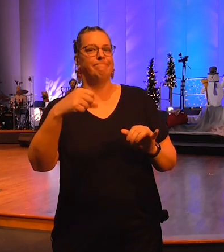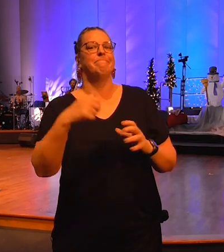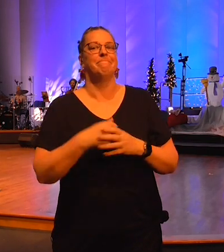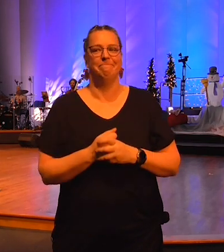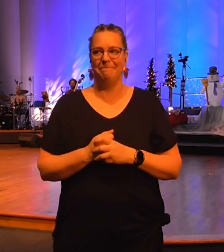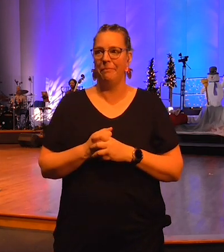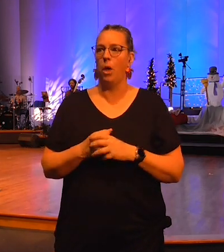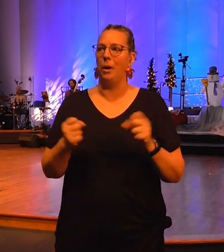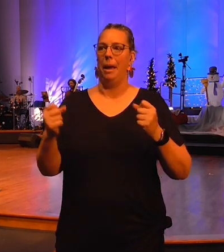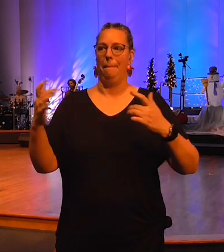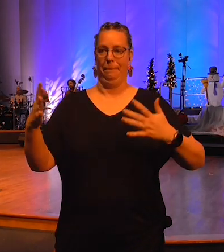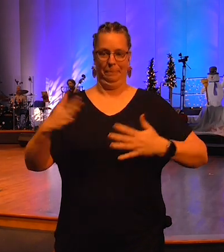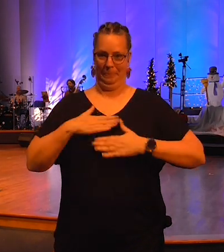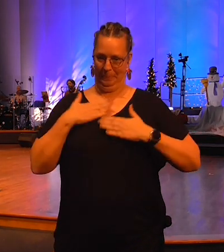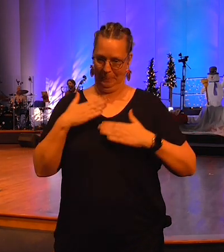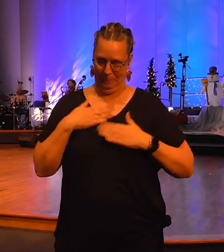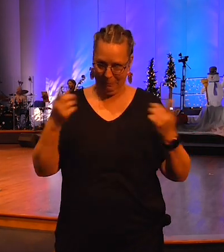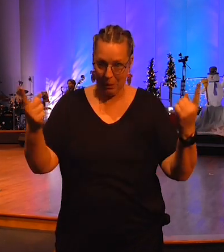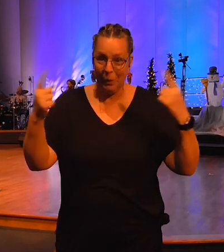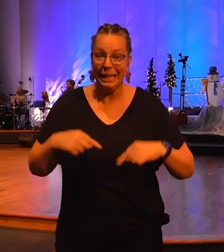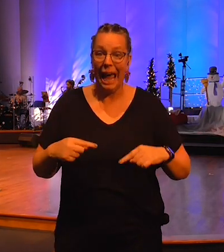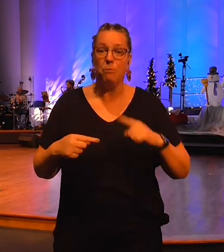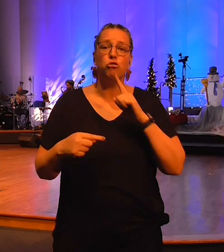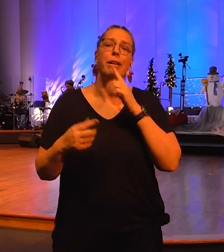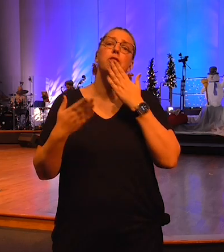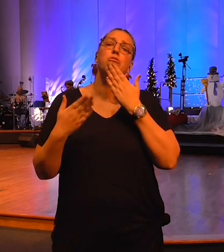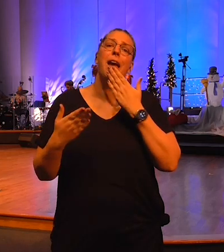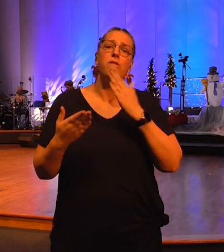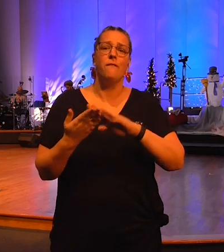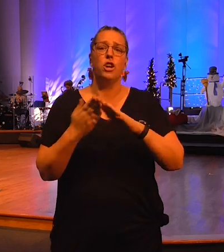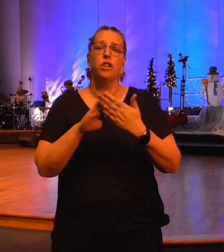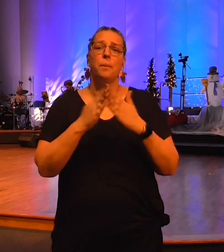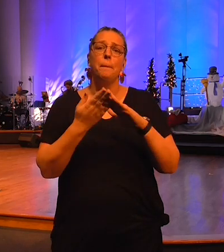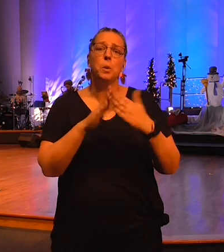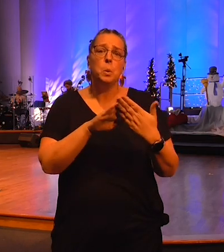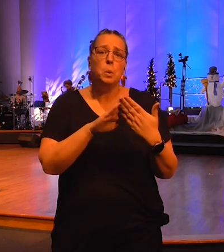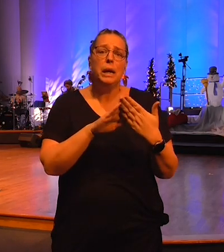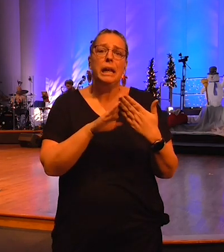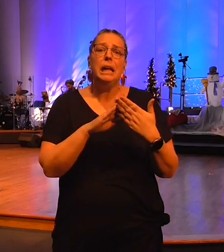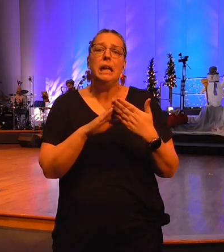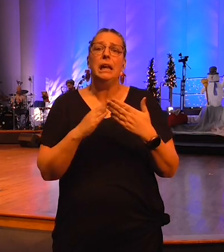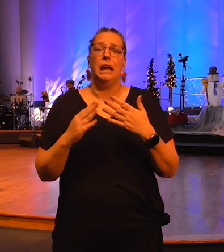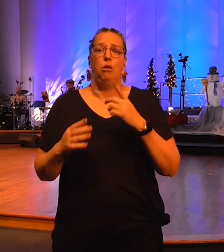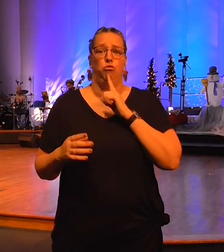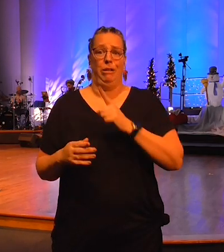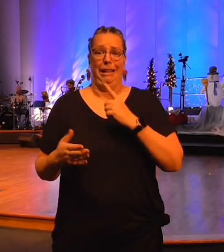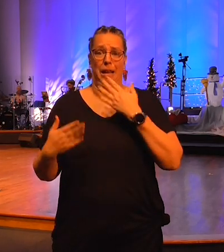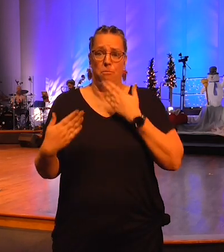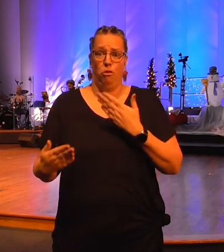guys see them over there all right um I am so glad that you are here I am so grateful for